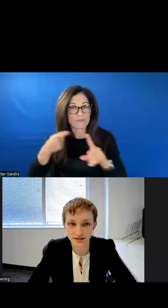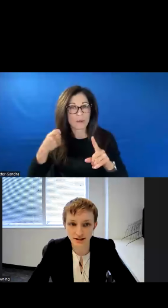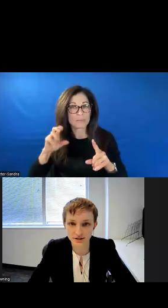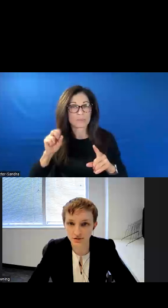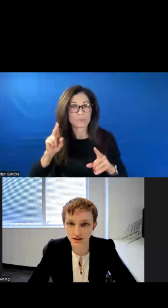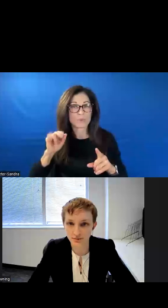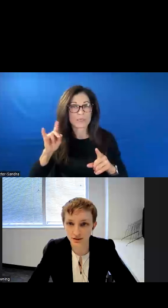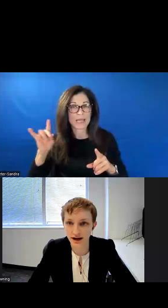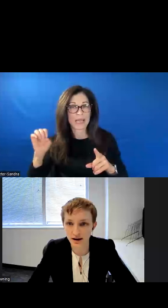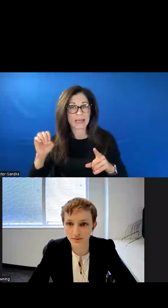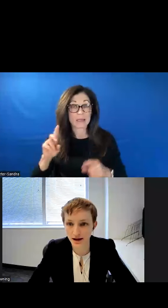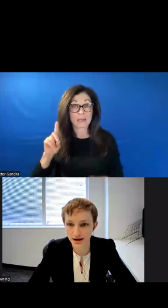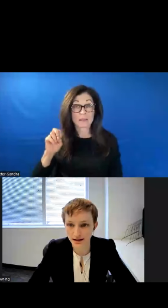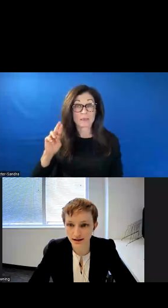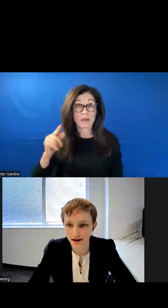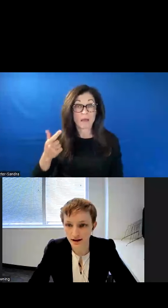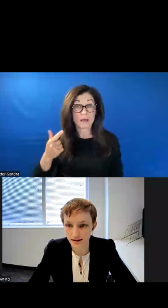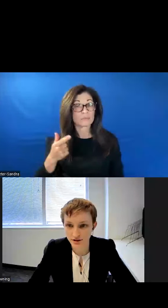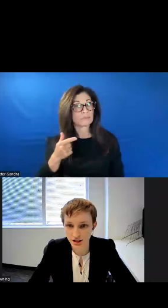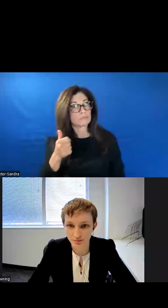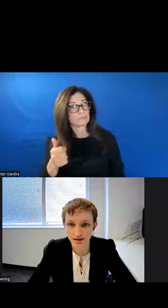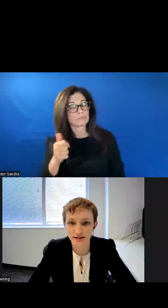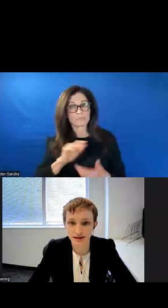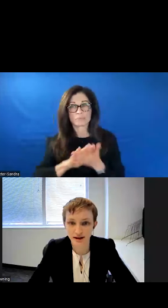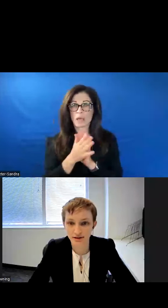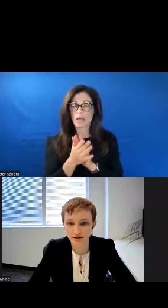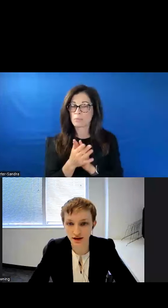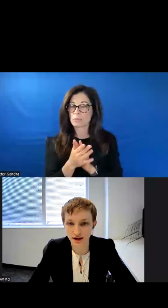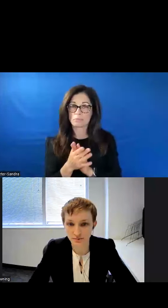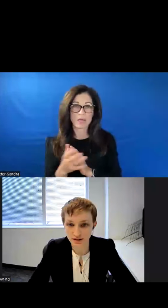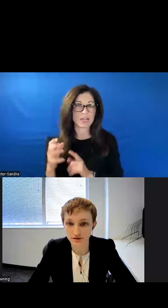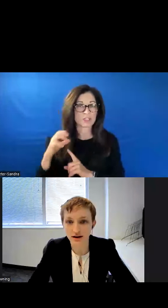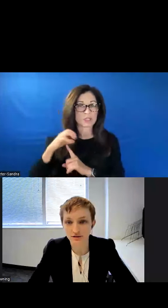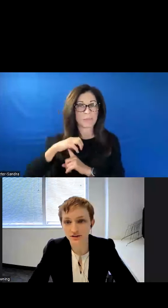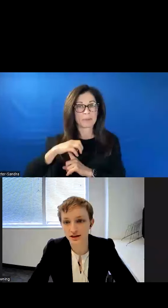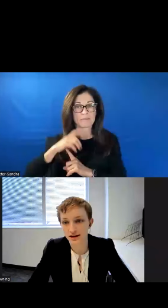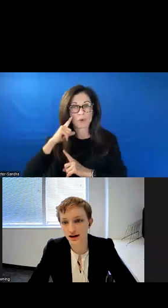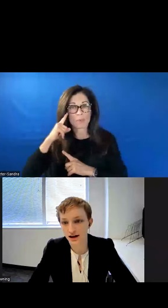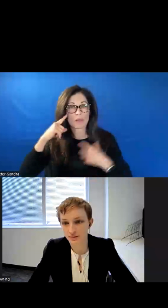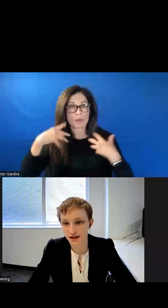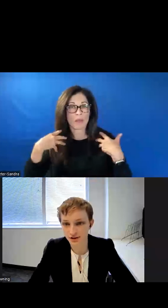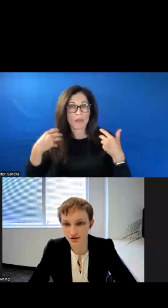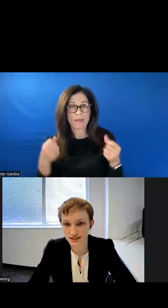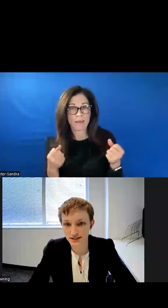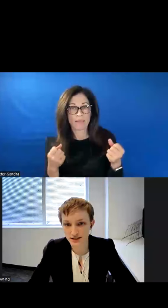DOUG HAS REALLY BECOME A CHAMPION OF MENTAL HEALTH AND INCREASING